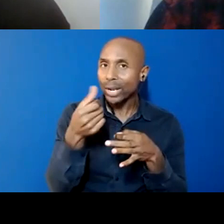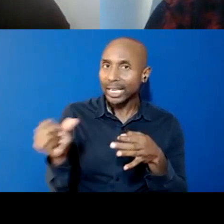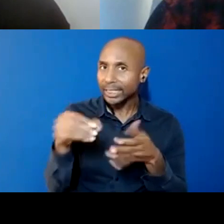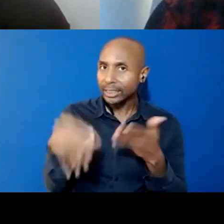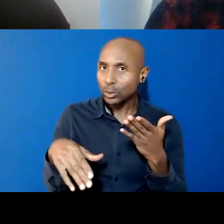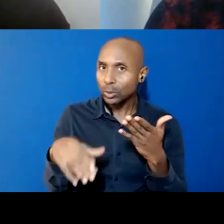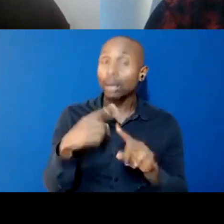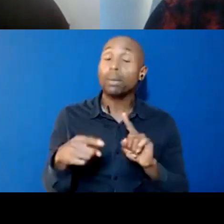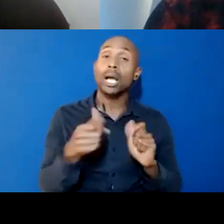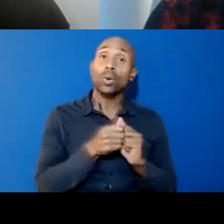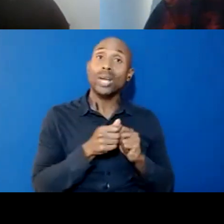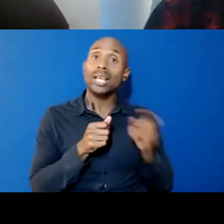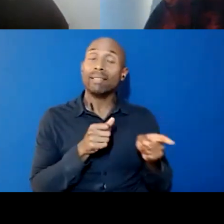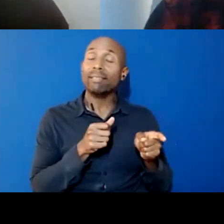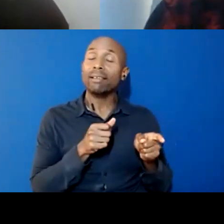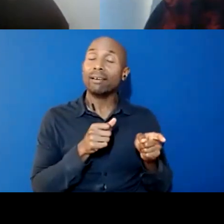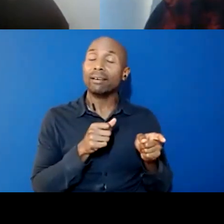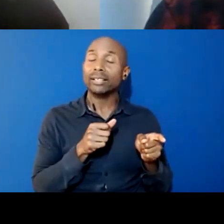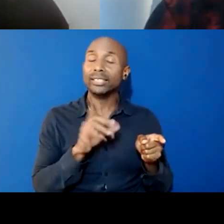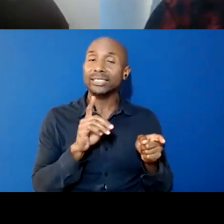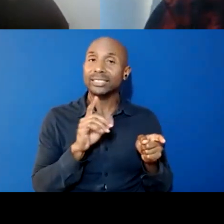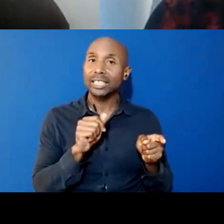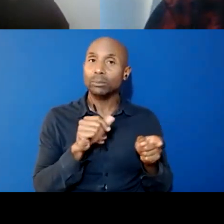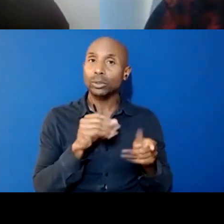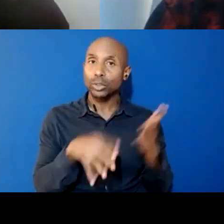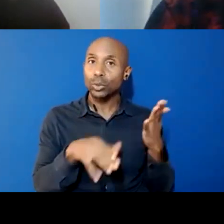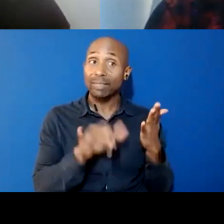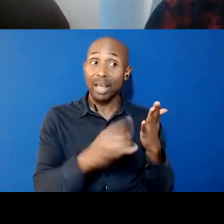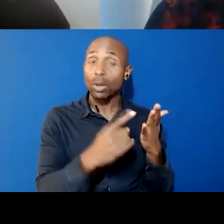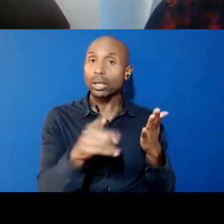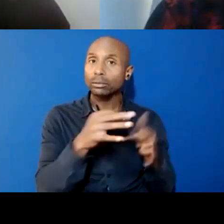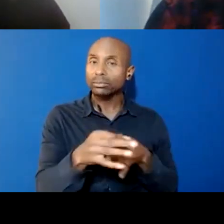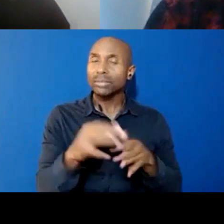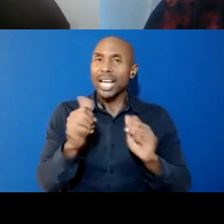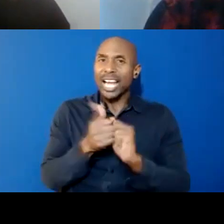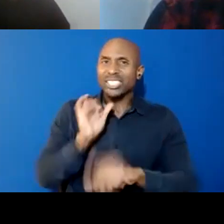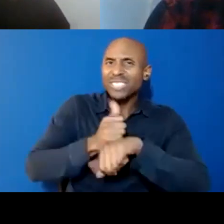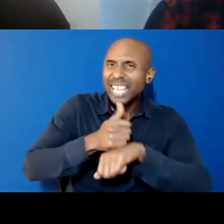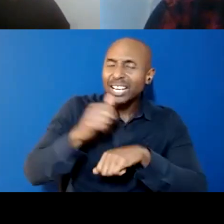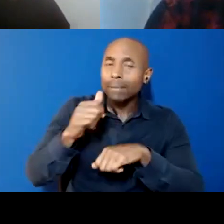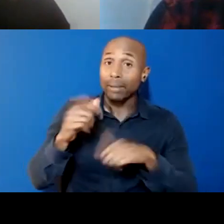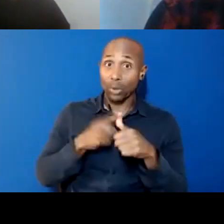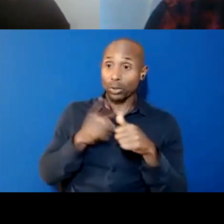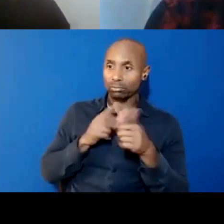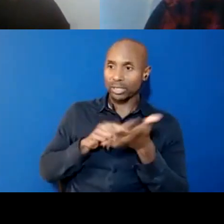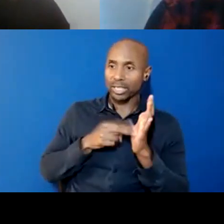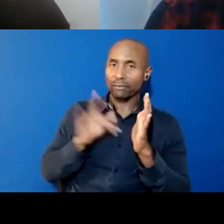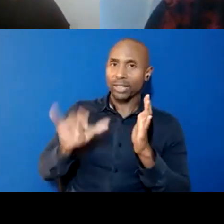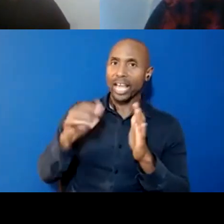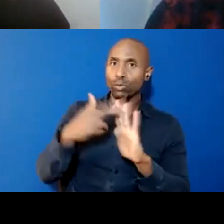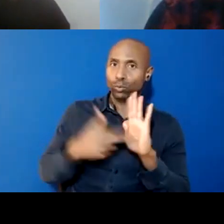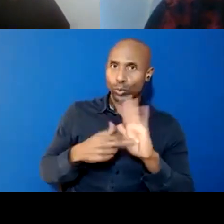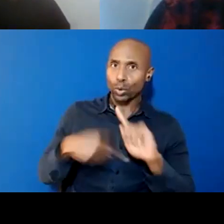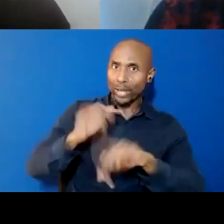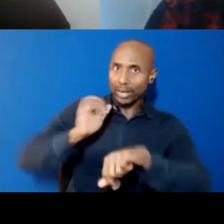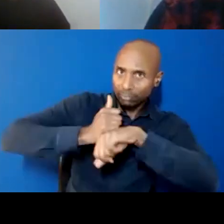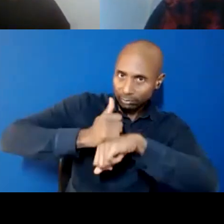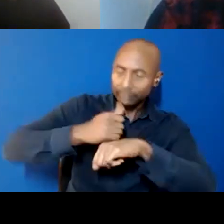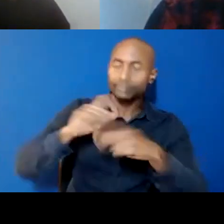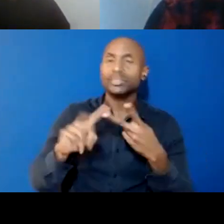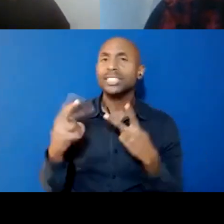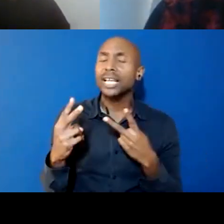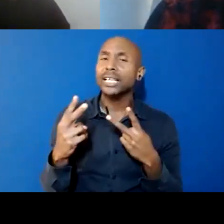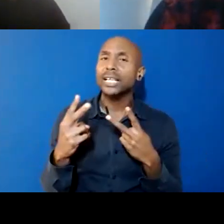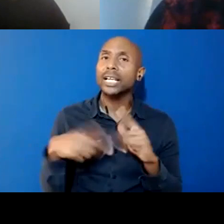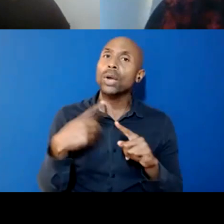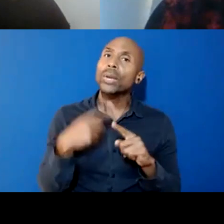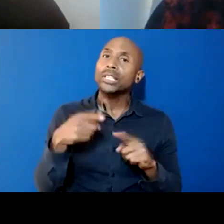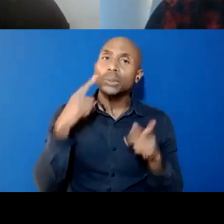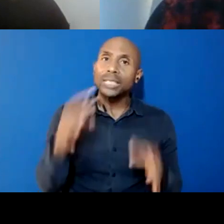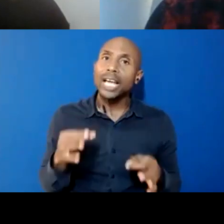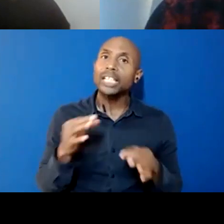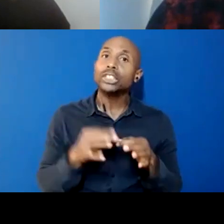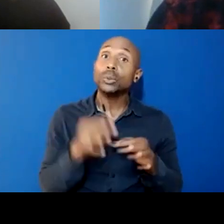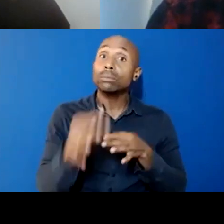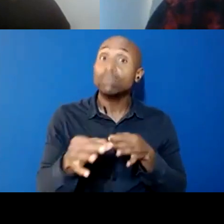I would say that we have, over a long time, valued graduating seniors specifically